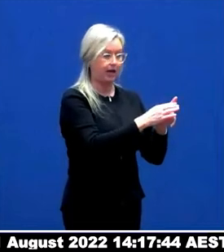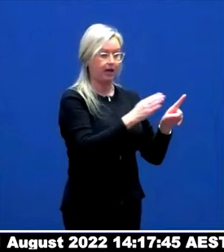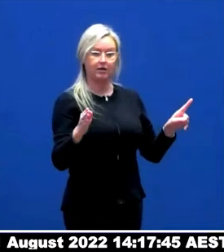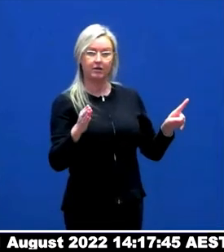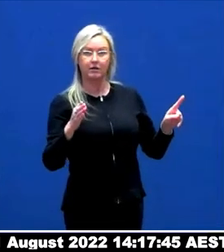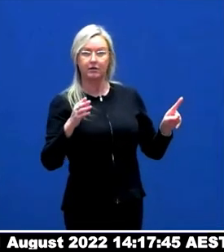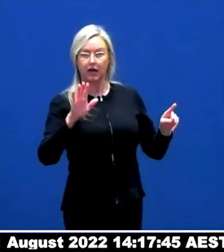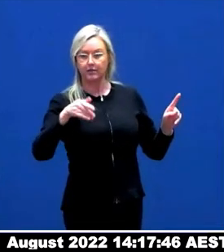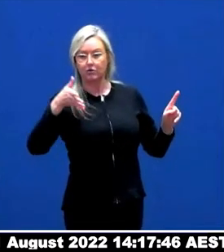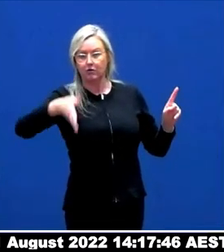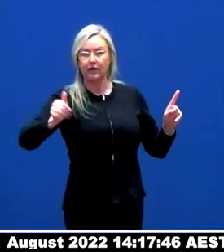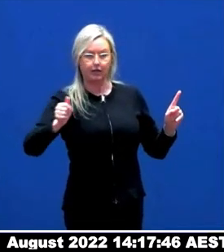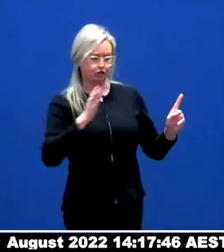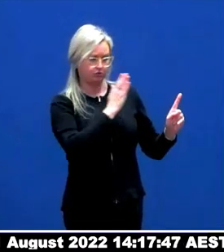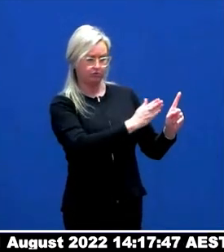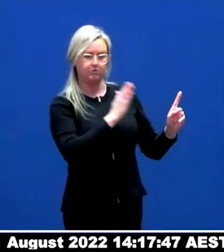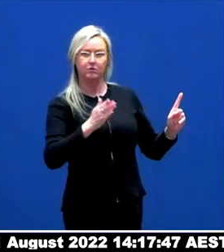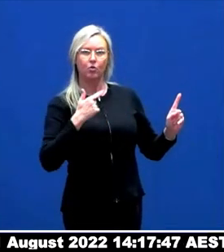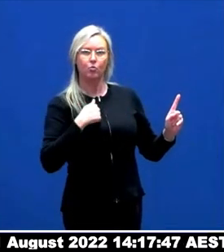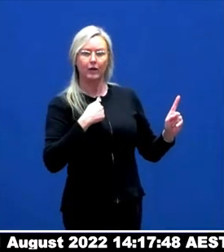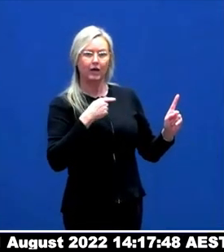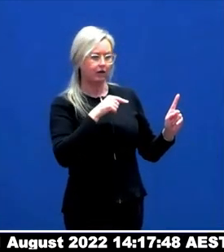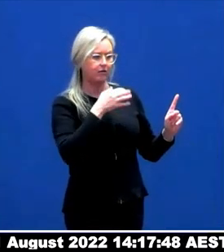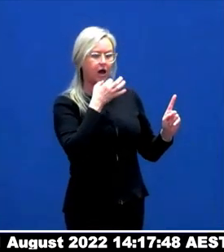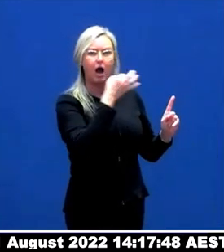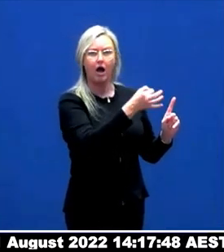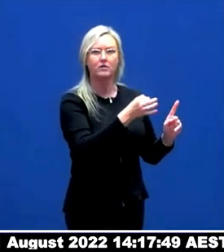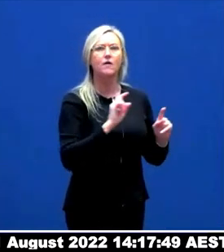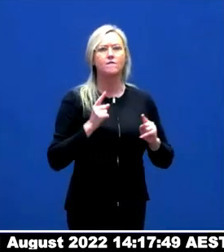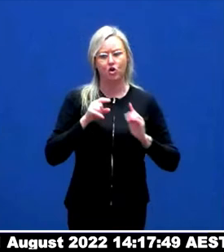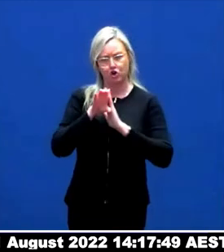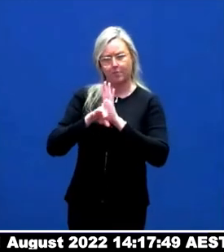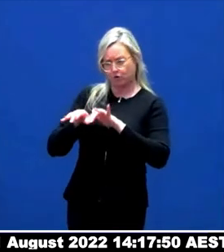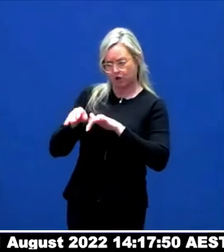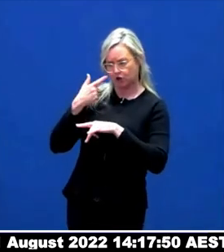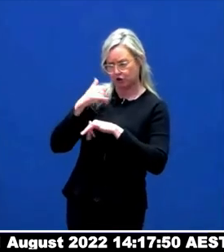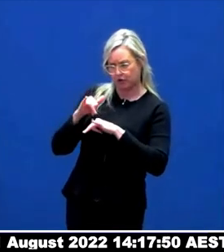and we do a desktop review, of course, before we call participants, and that's one of the things that we look at.